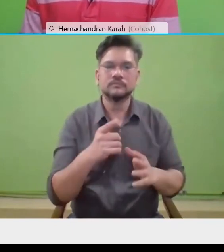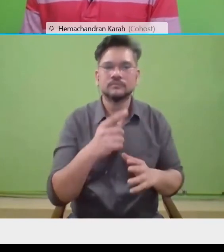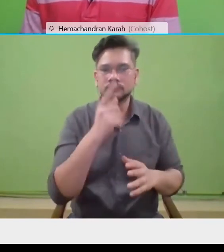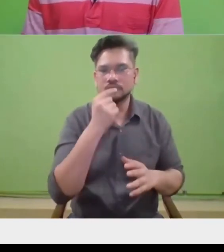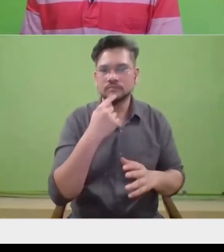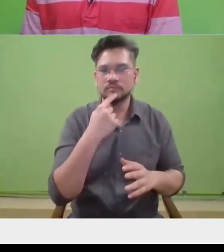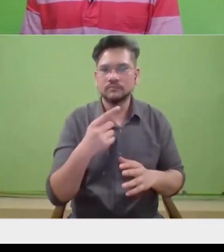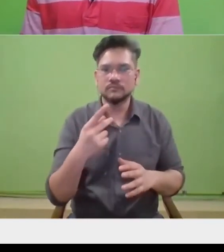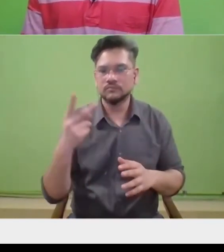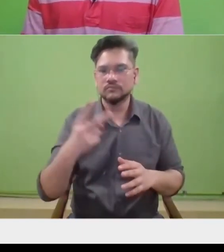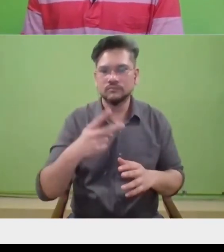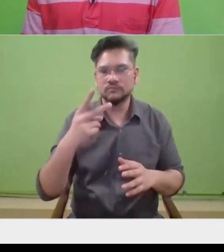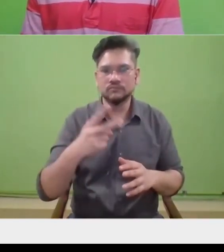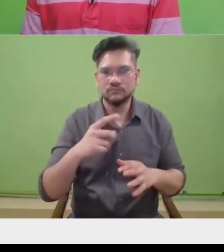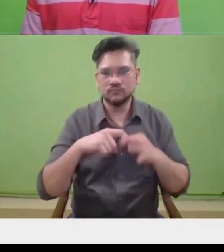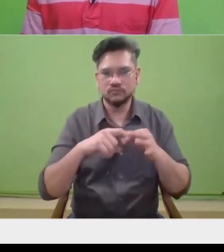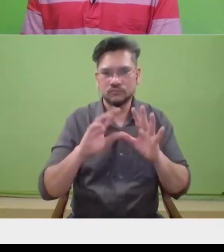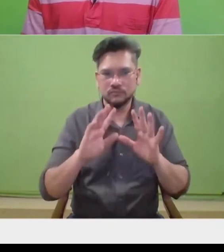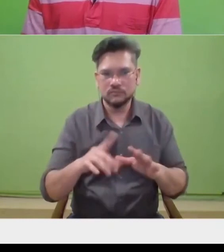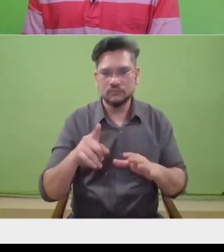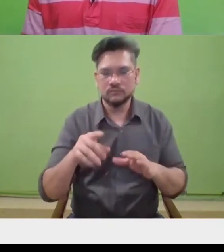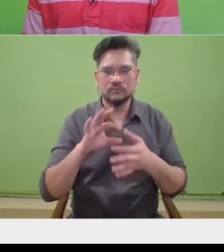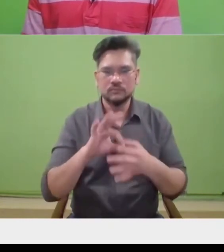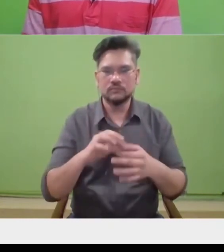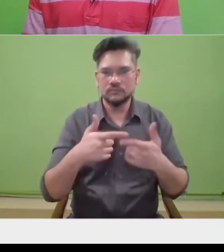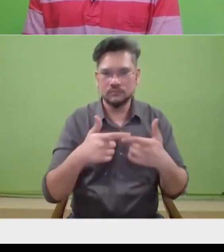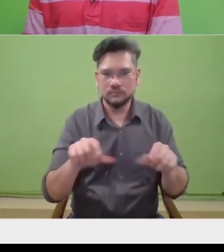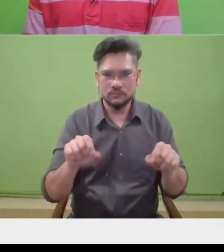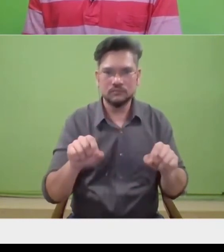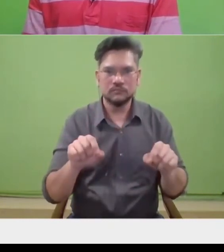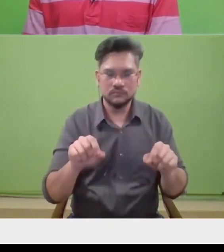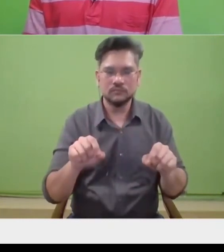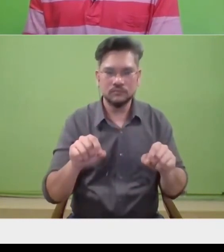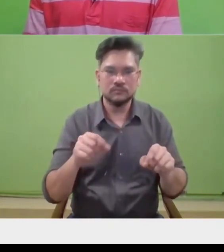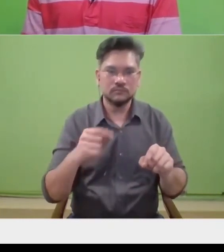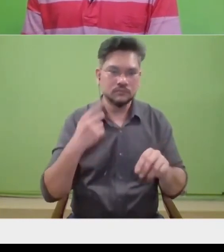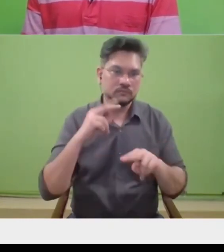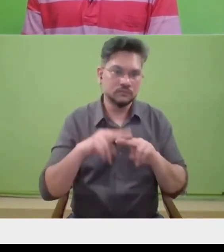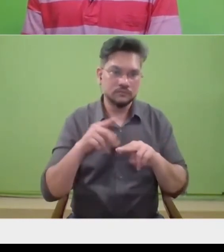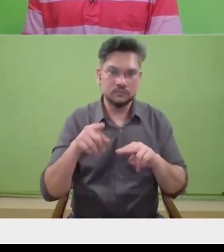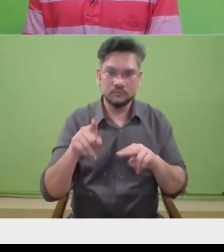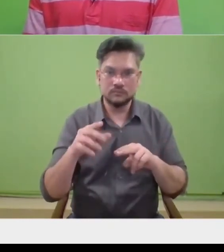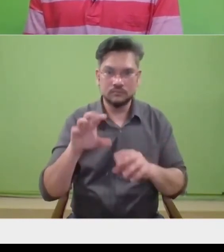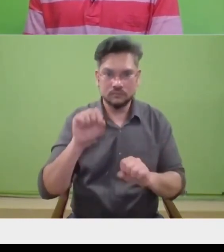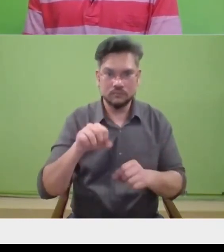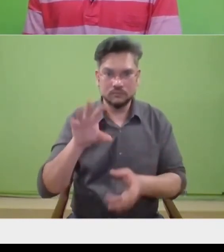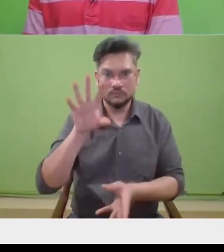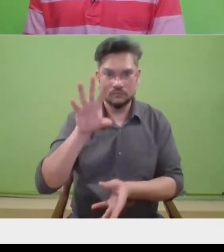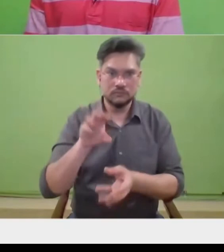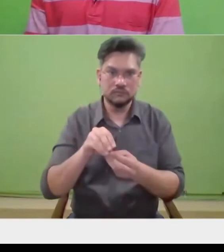they both are pertaining to linguistics and if I can just combine these two probably talk